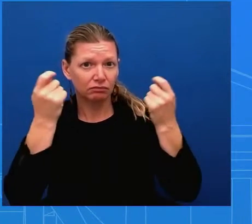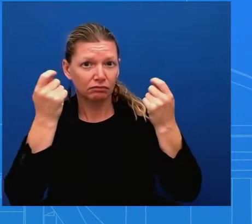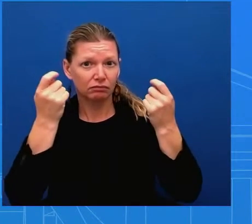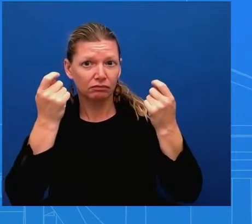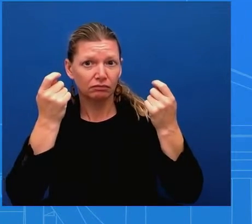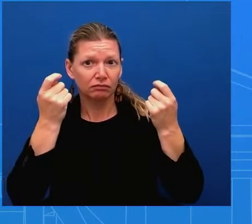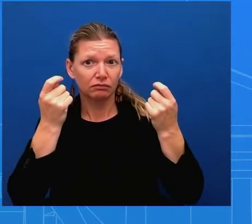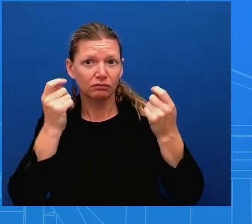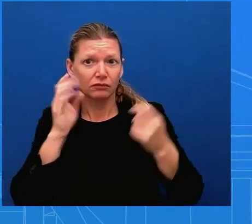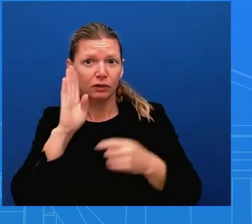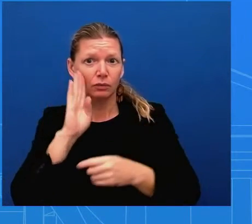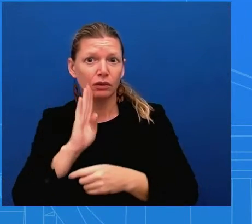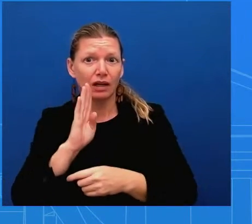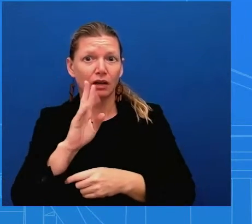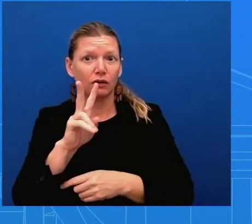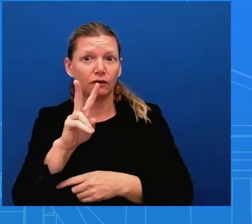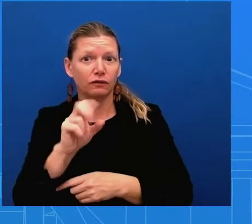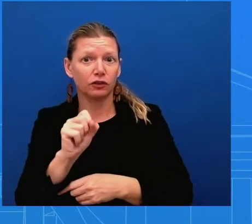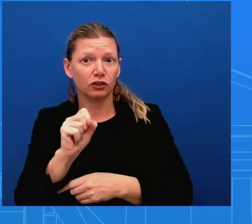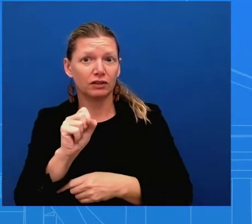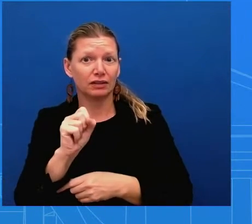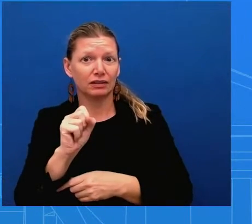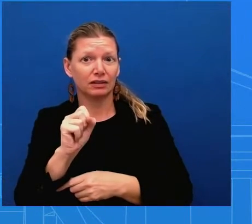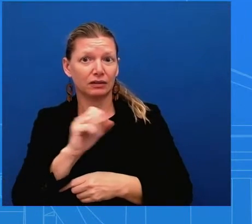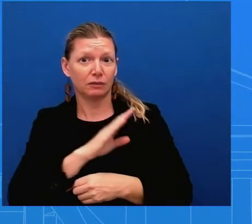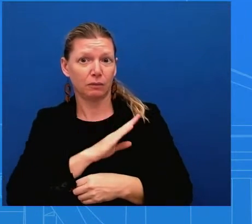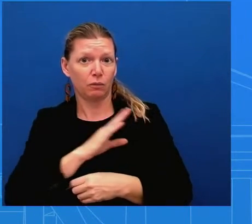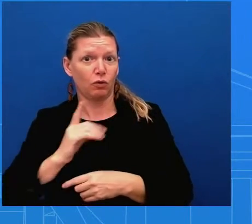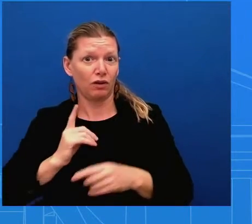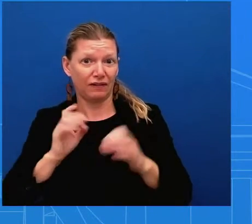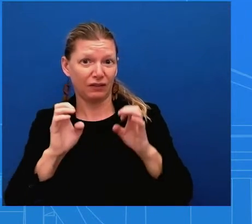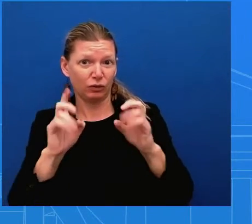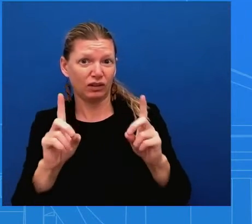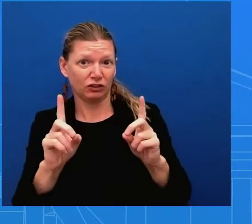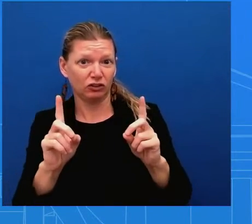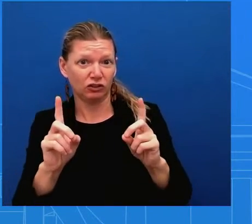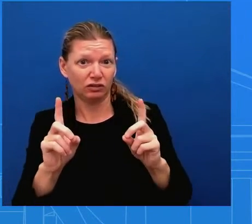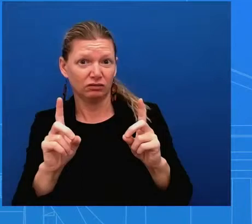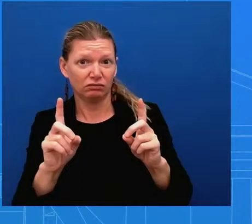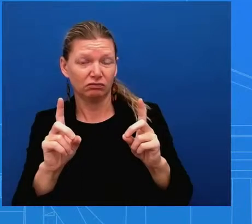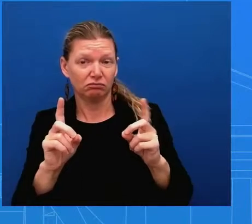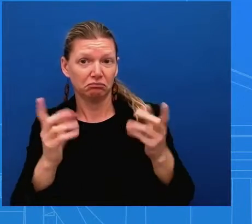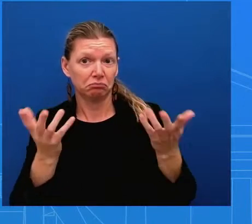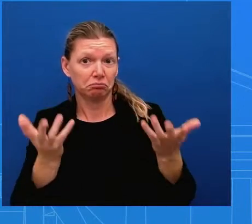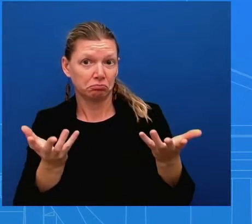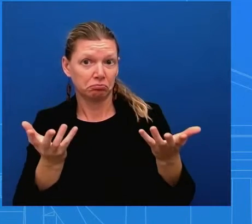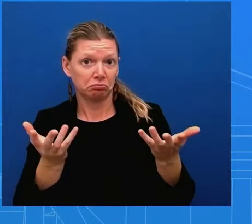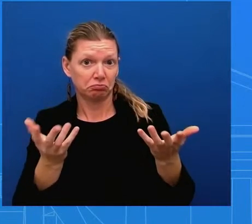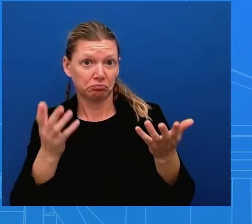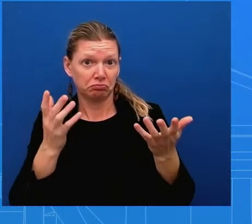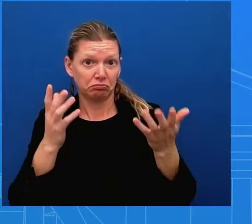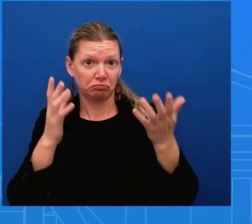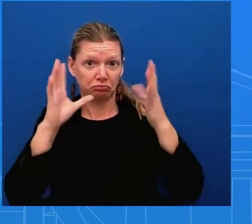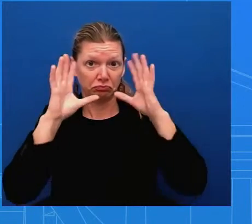and/or this administration believe that Brown v. Board may have been weakened by the Supreme Court's decision